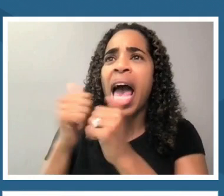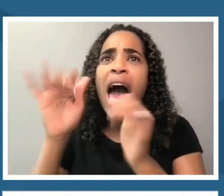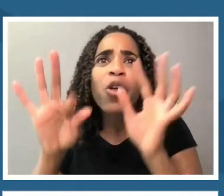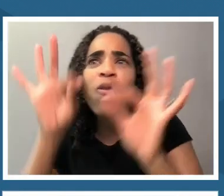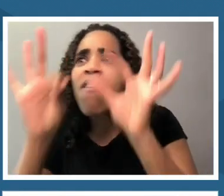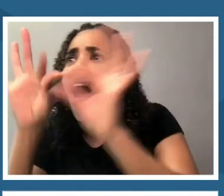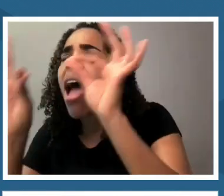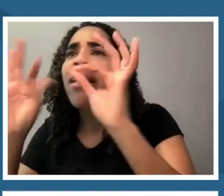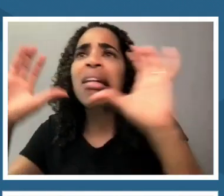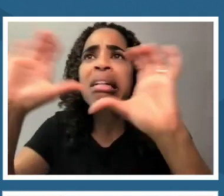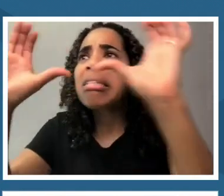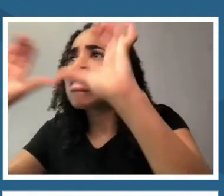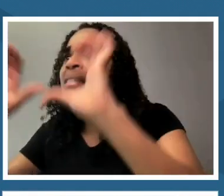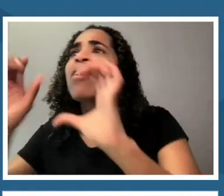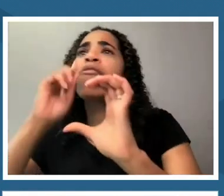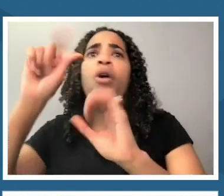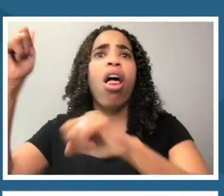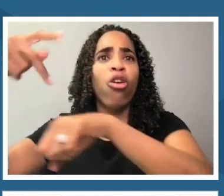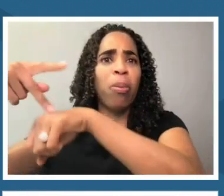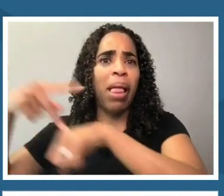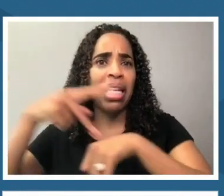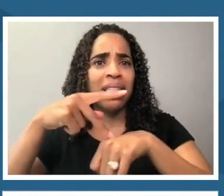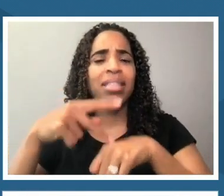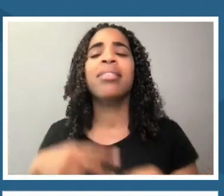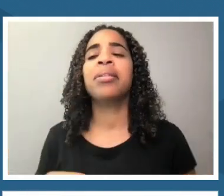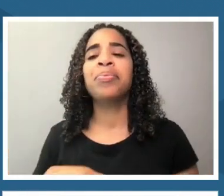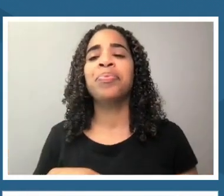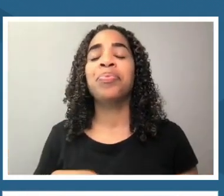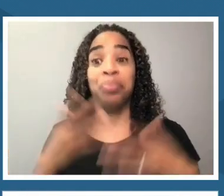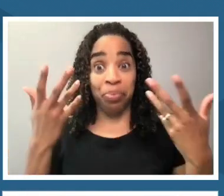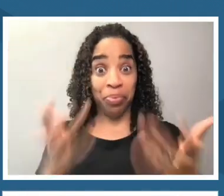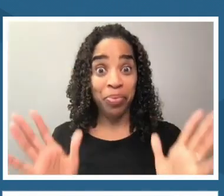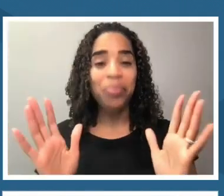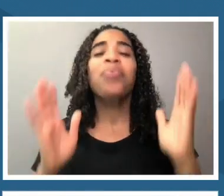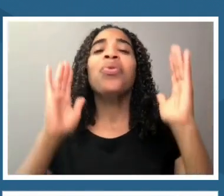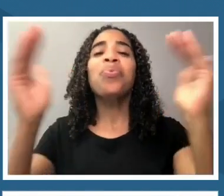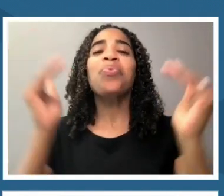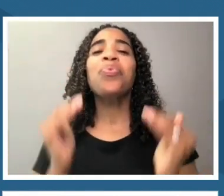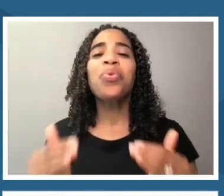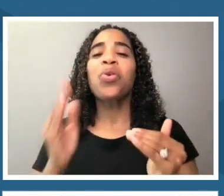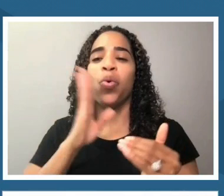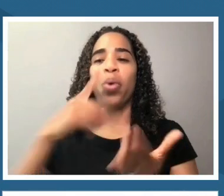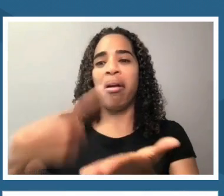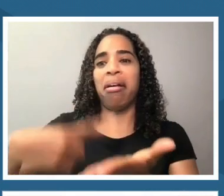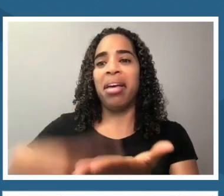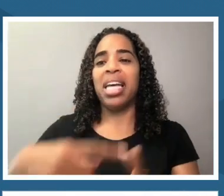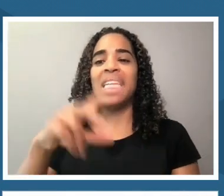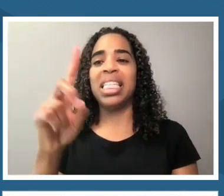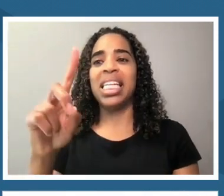exoplanets then we're going to dive into